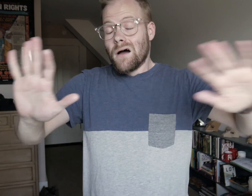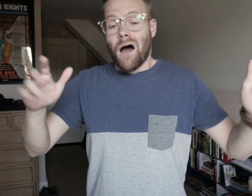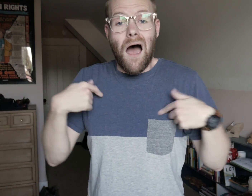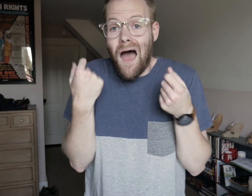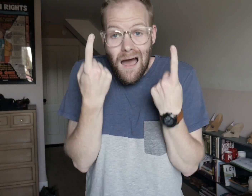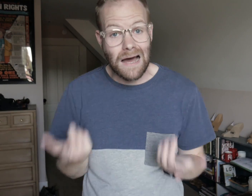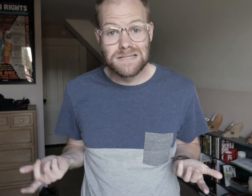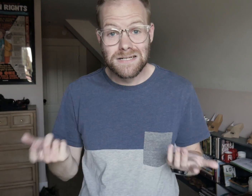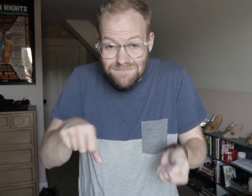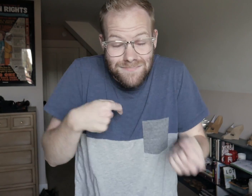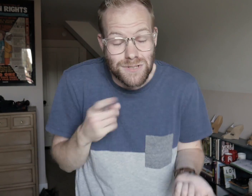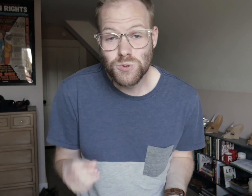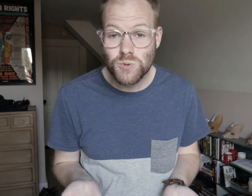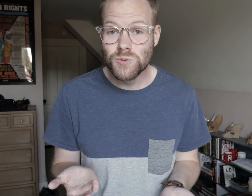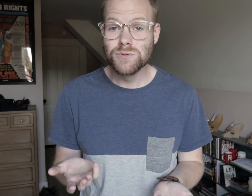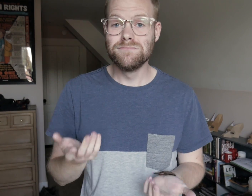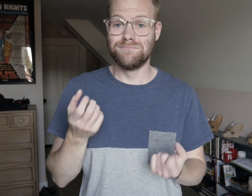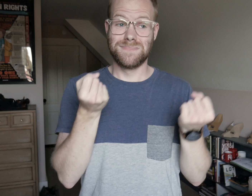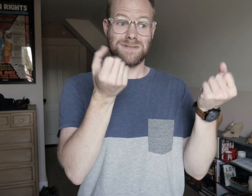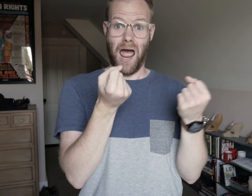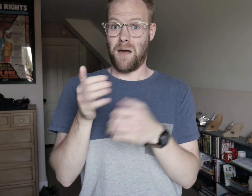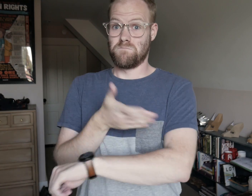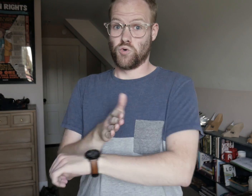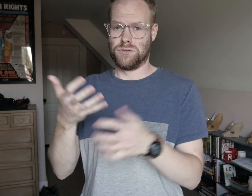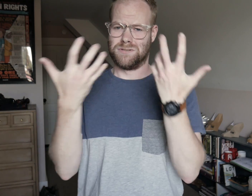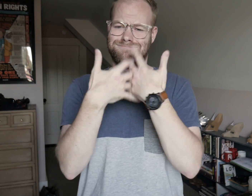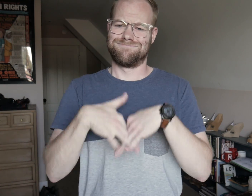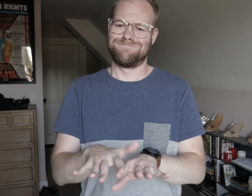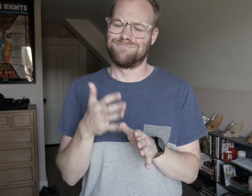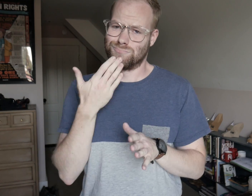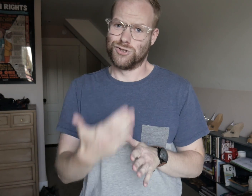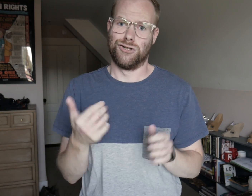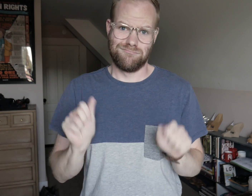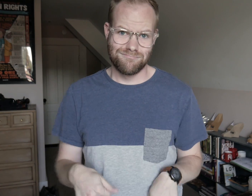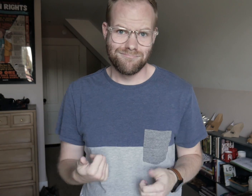*sigh* I get it, I do. Sign and music can go together really well.